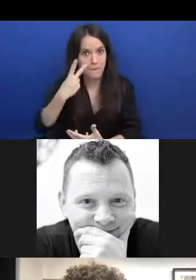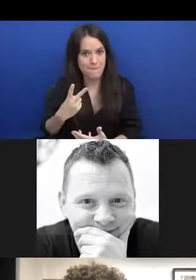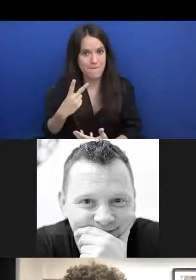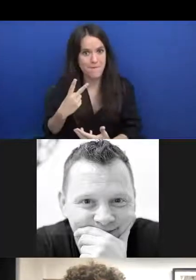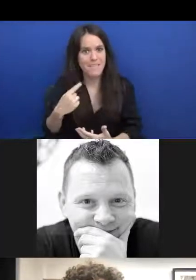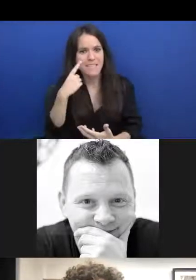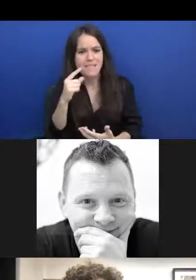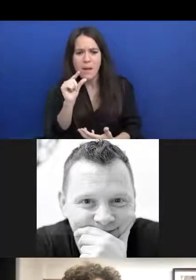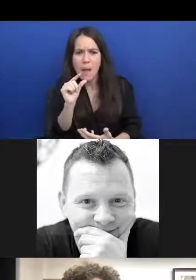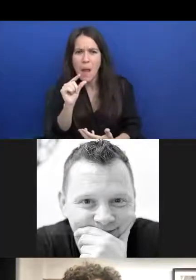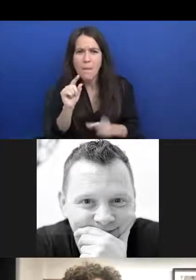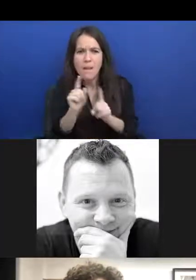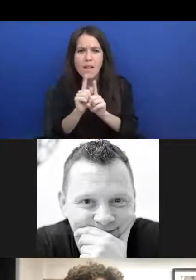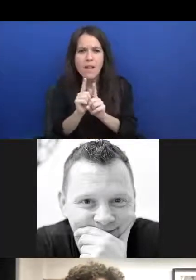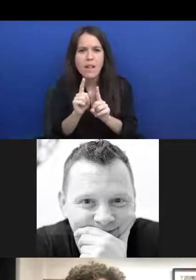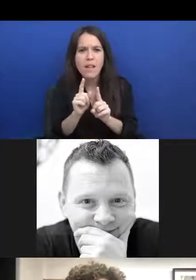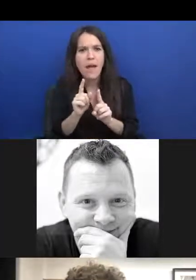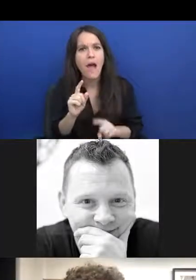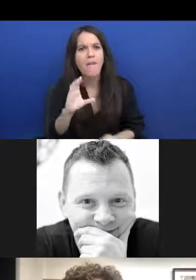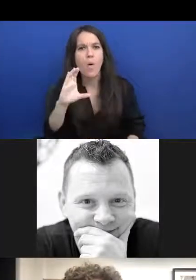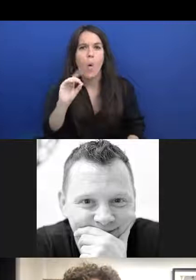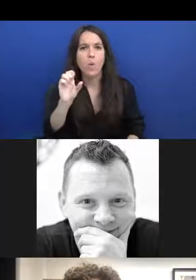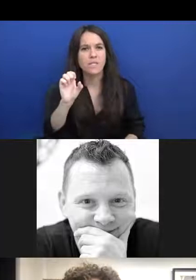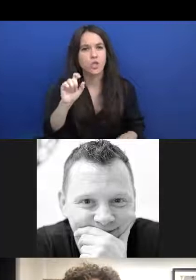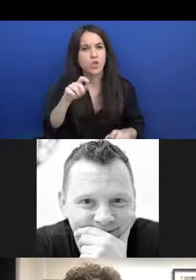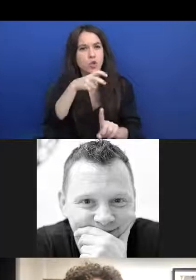which was interesting although there was code switching between English and indigenous languages